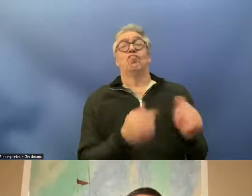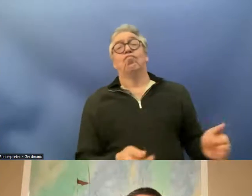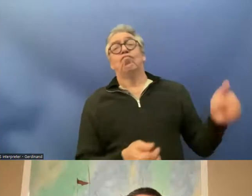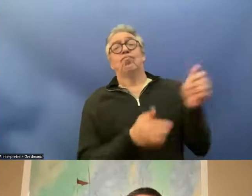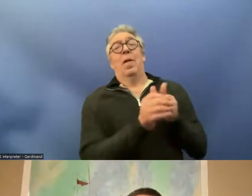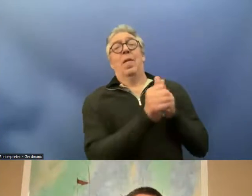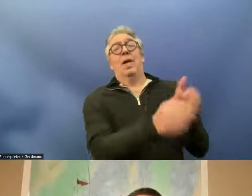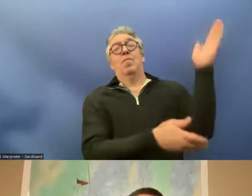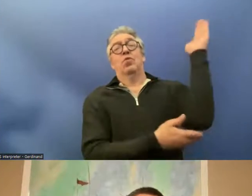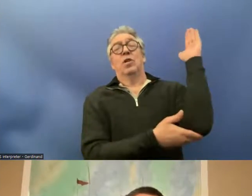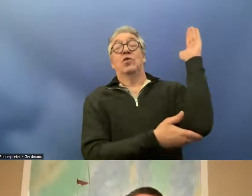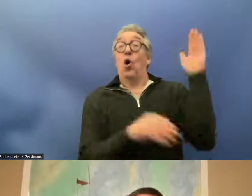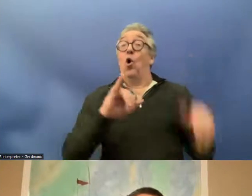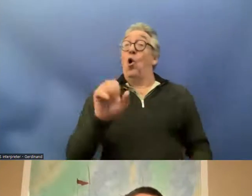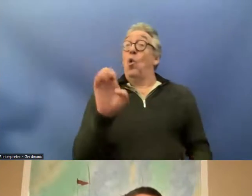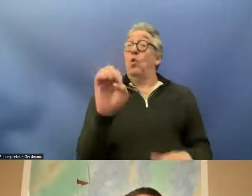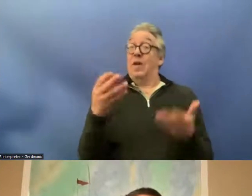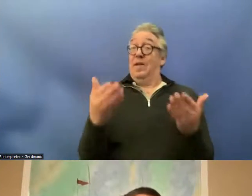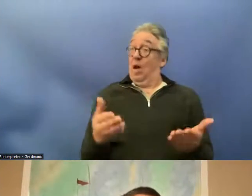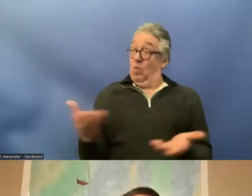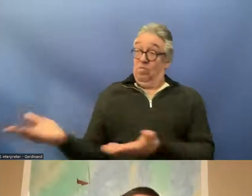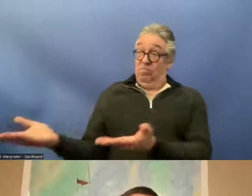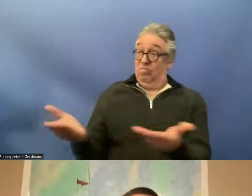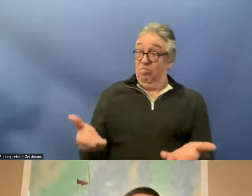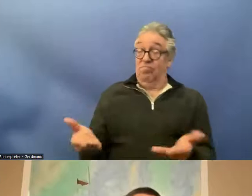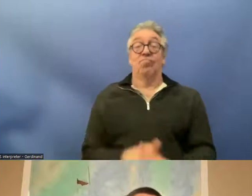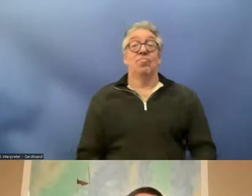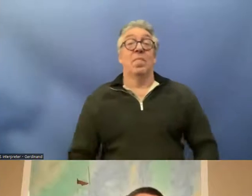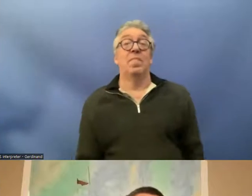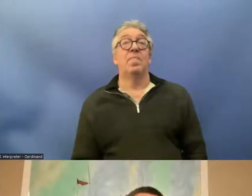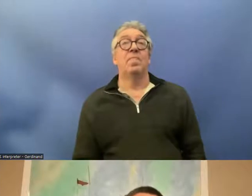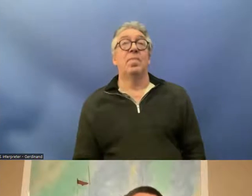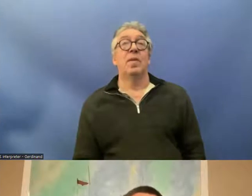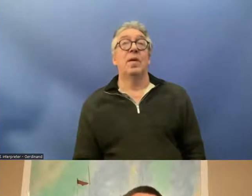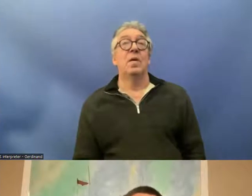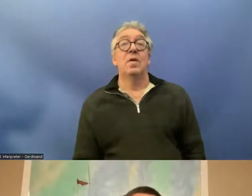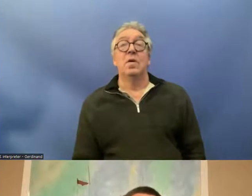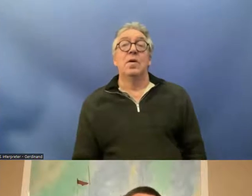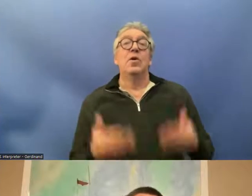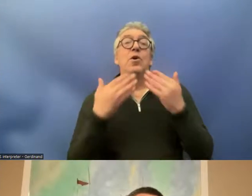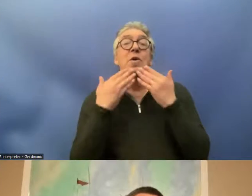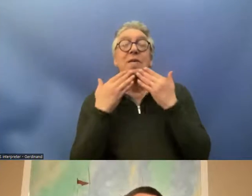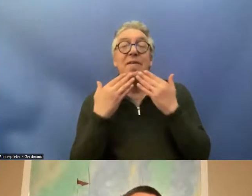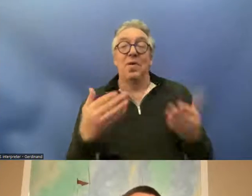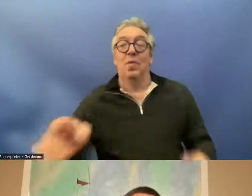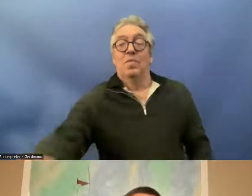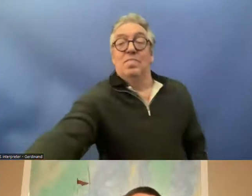But Jose, for now, go ahead, the floor is yours. Thank you, Elizabeth.